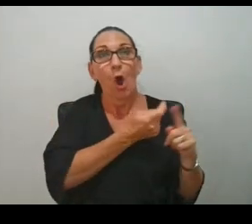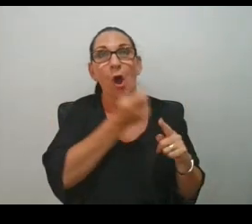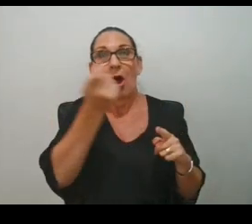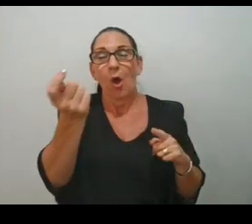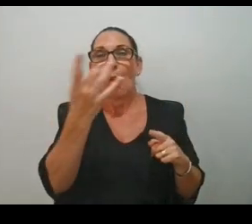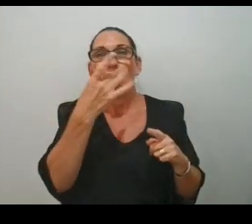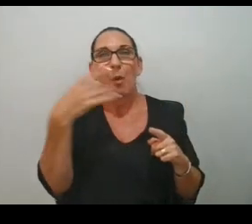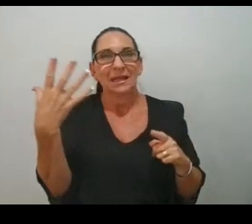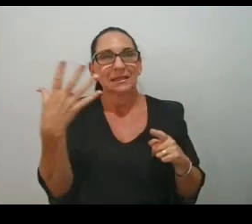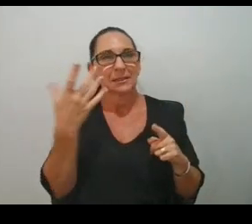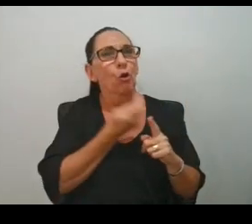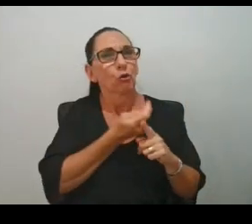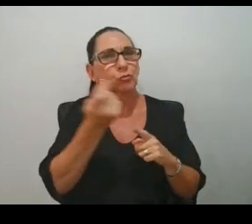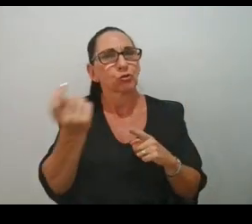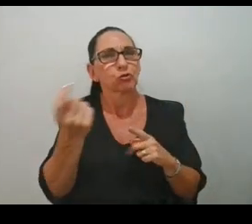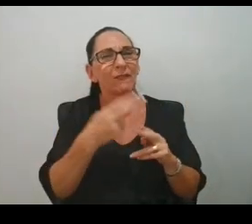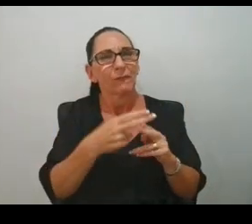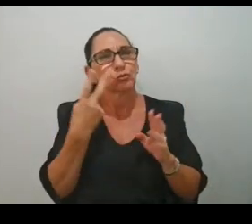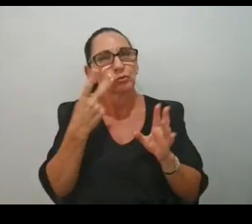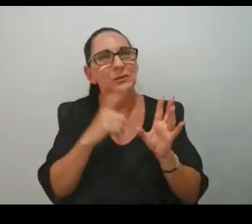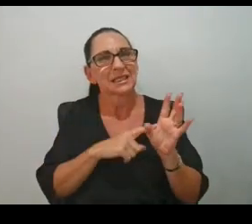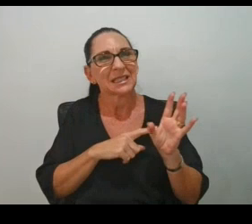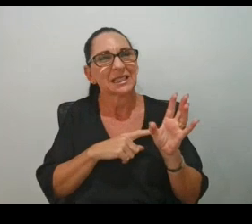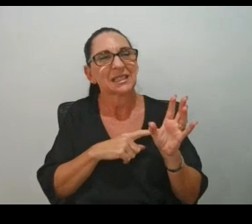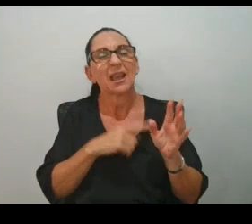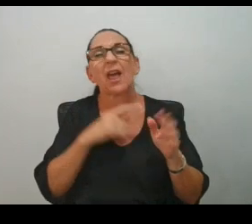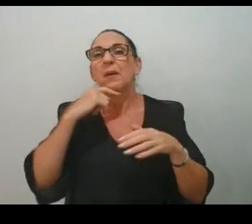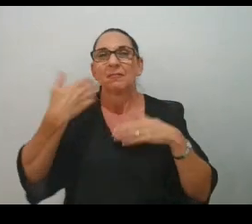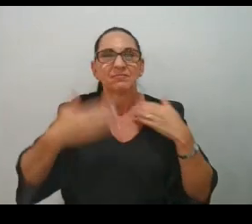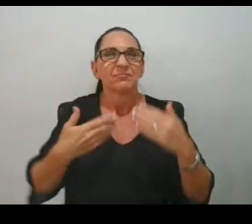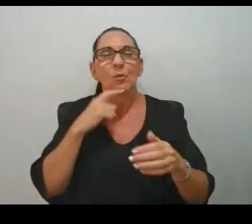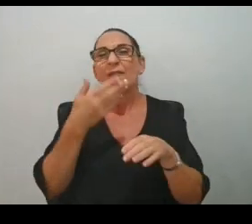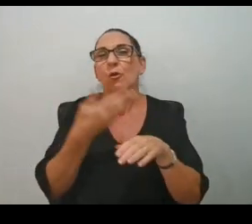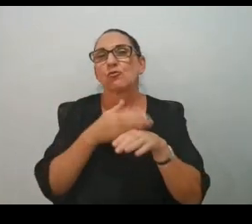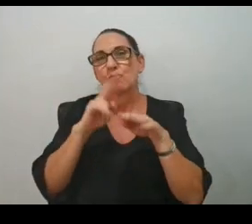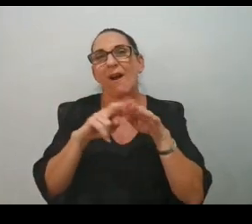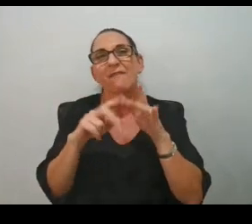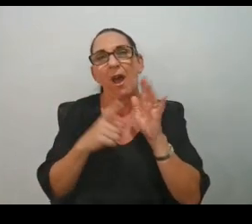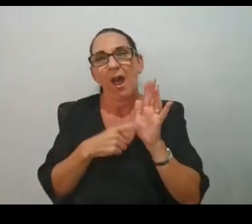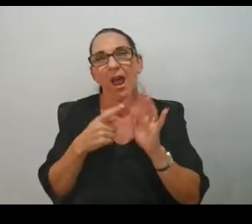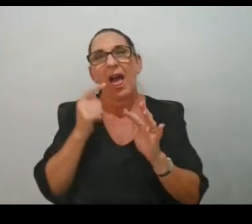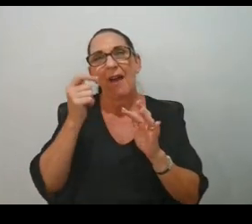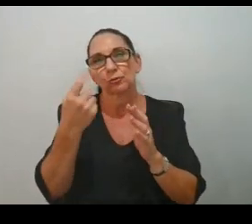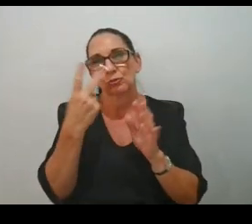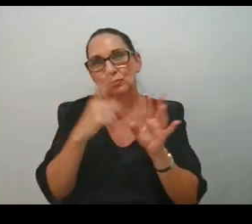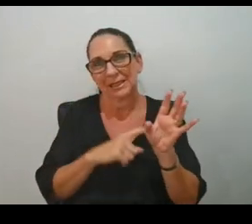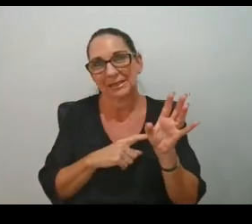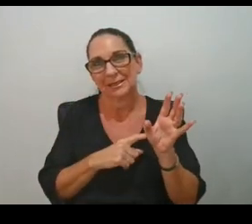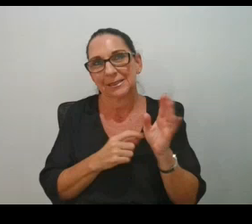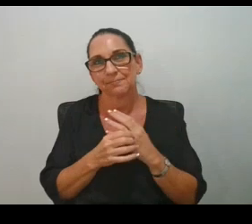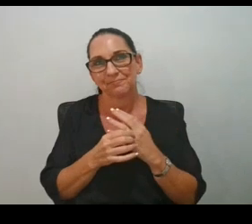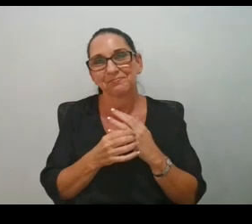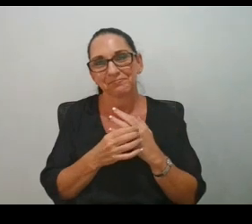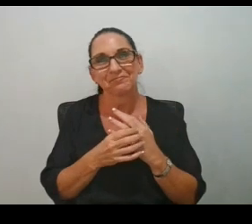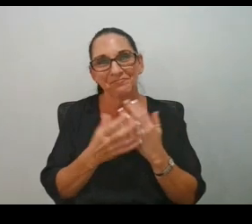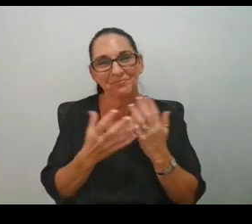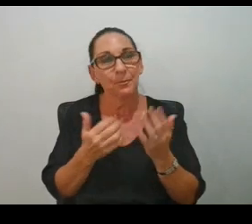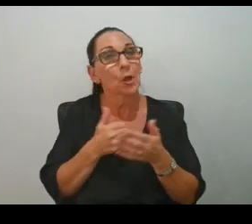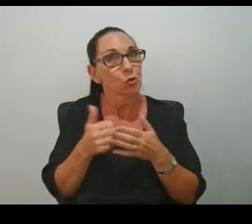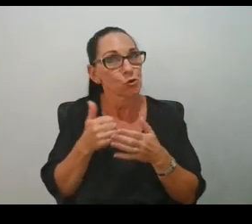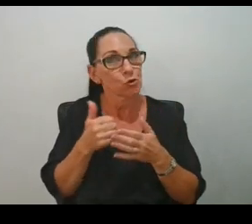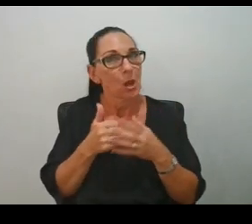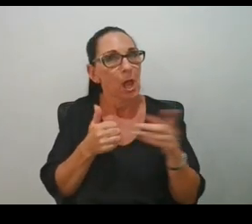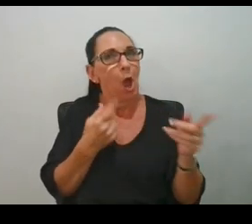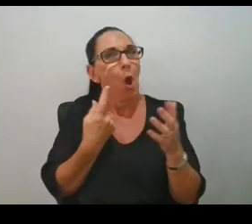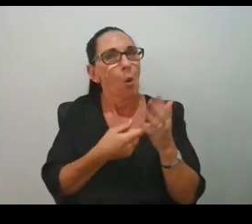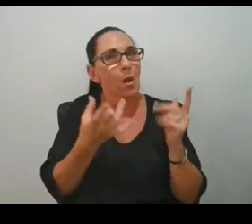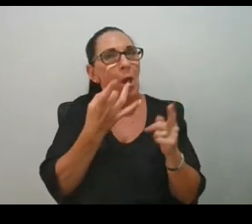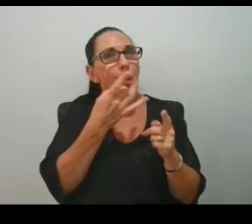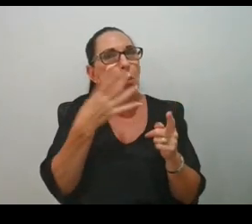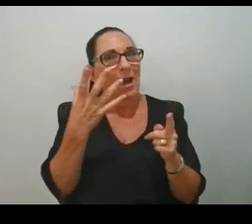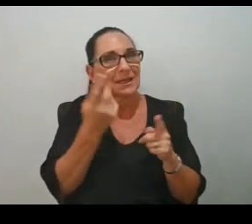across the file and any new files that are created that um but yes normally one contribution um for